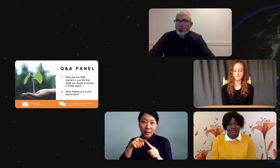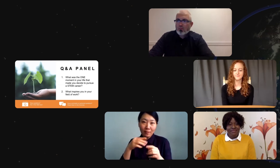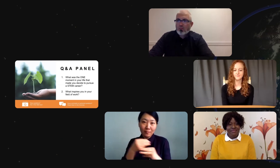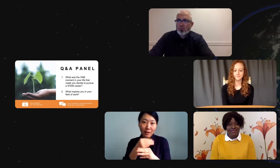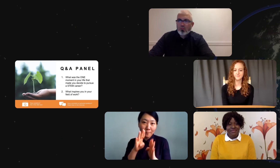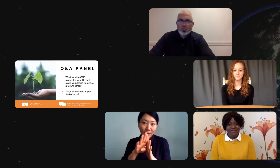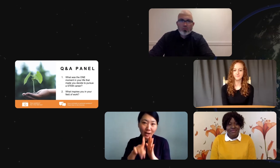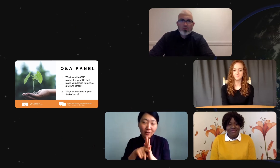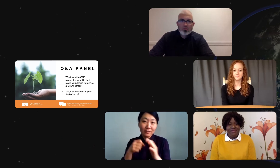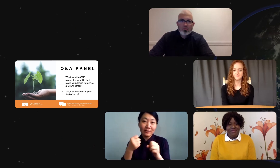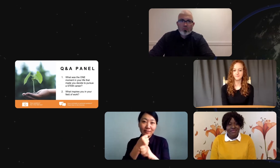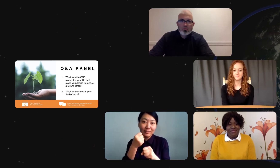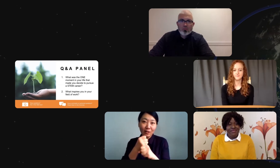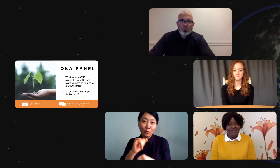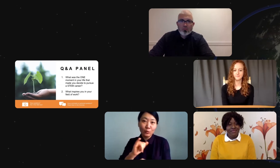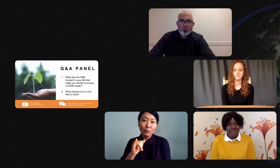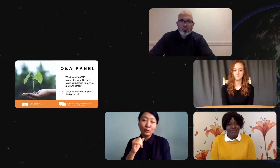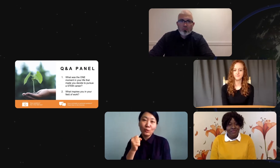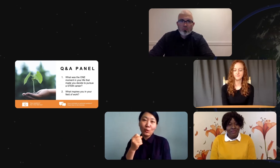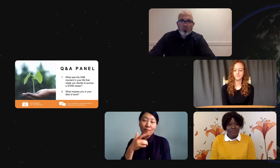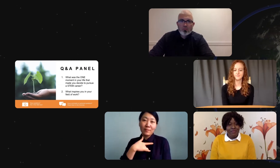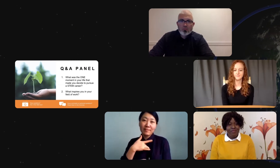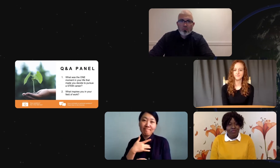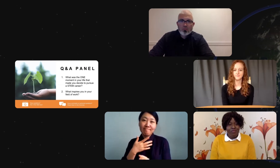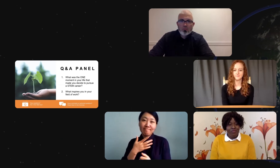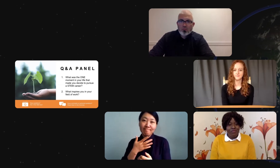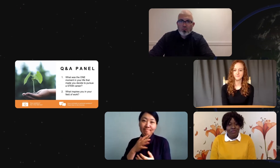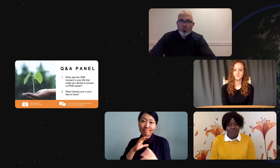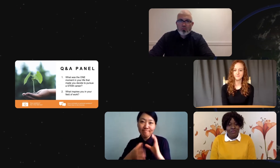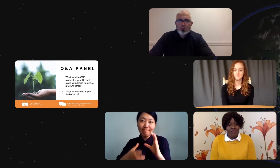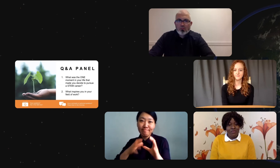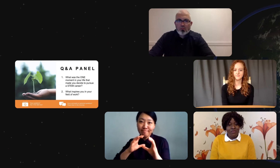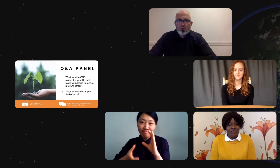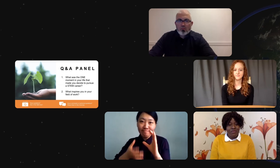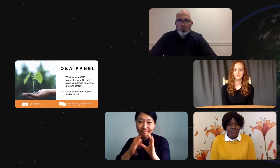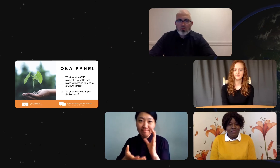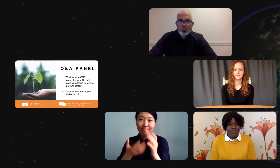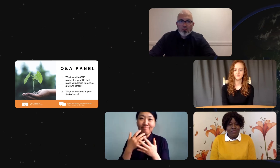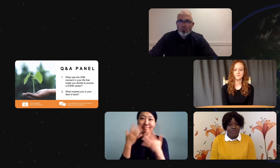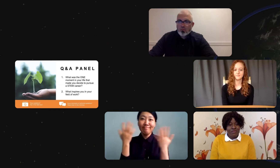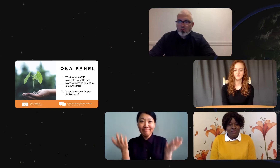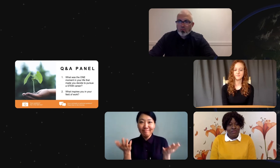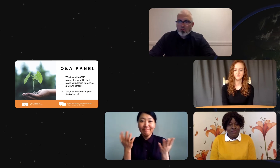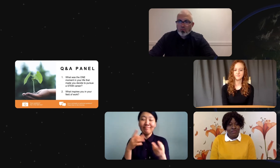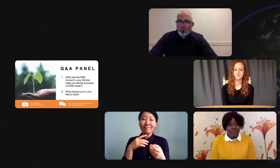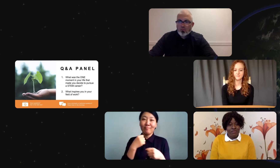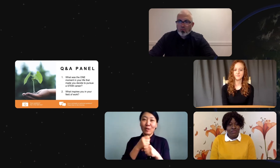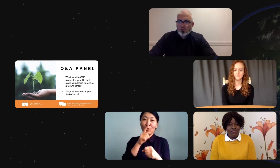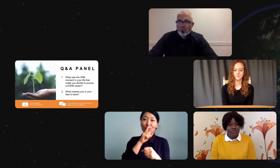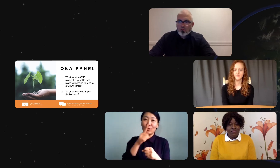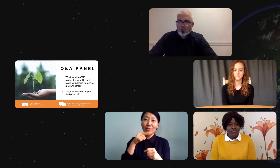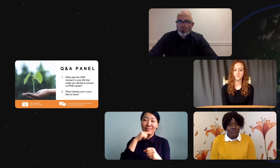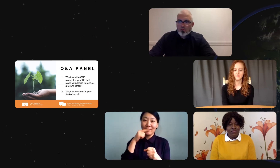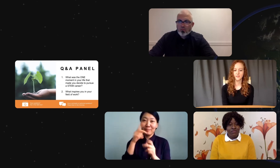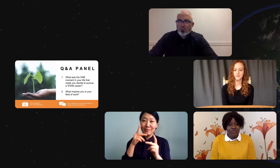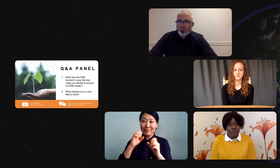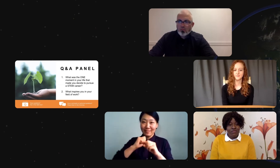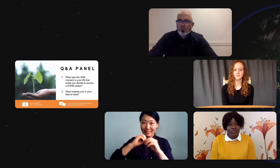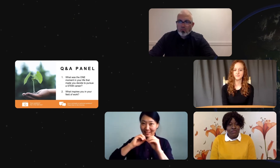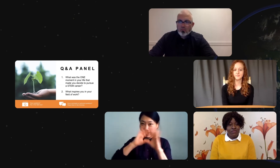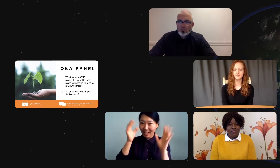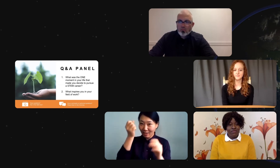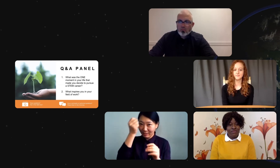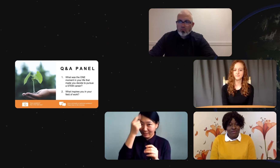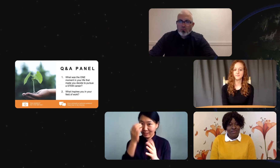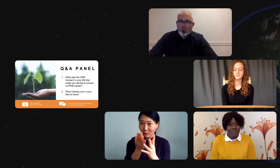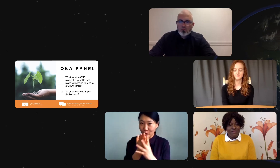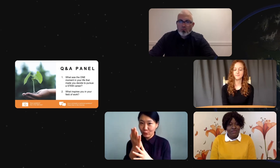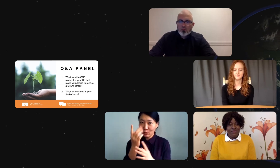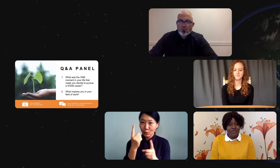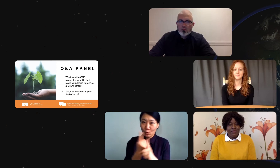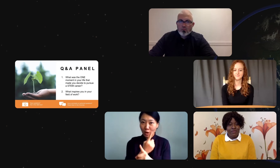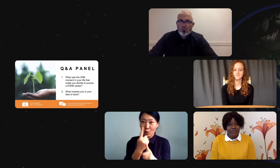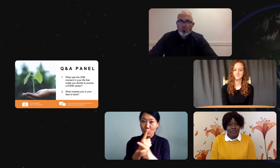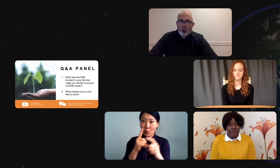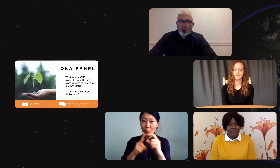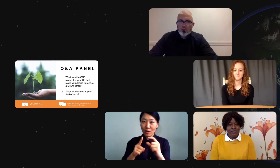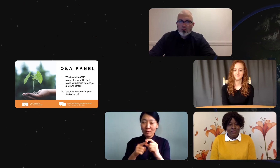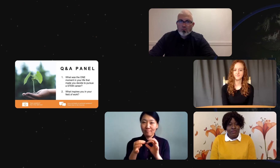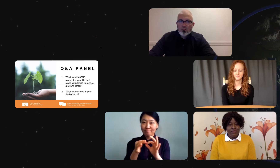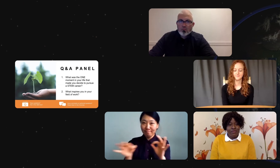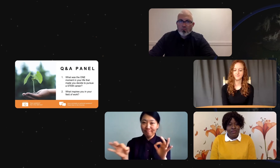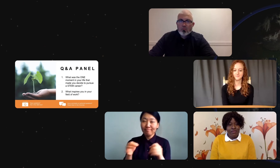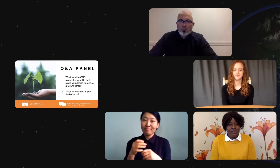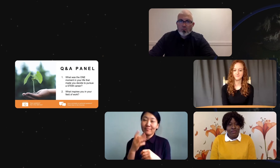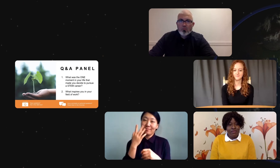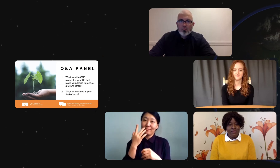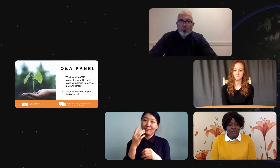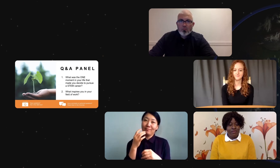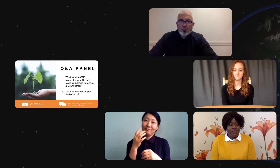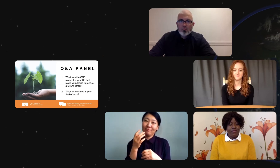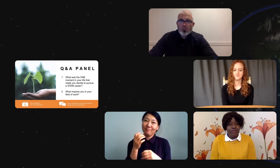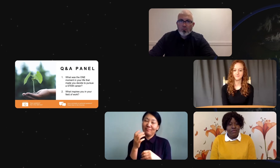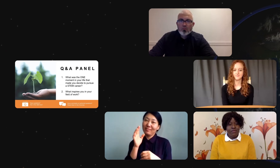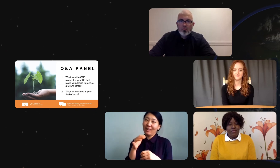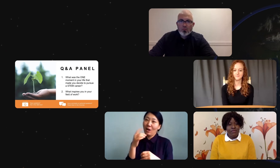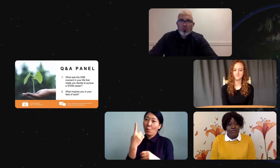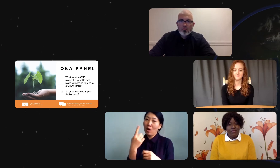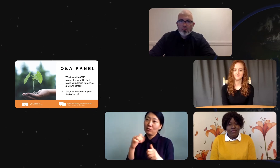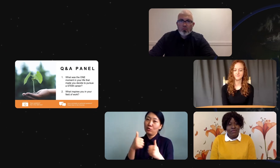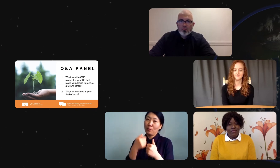If they don't have the background, there can be miscommunications because it's not common